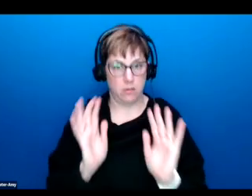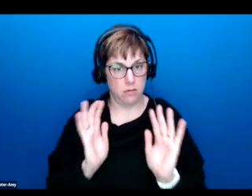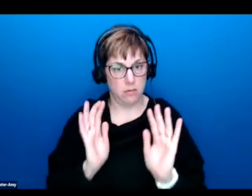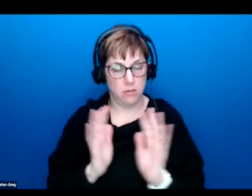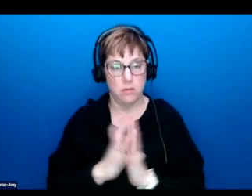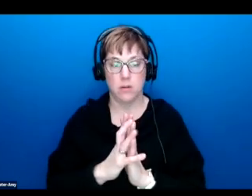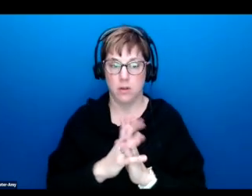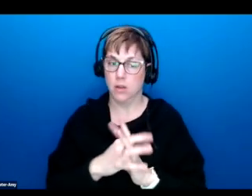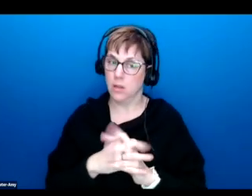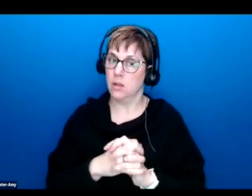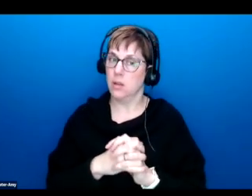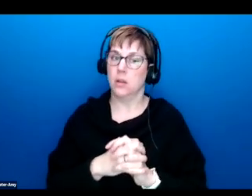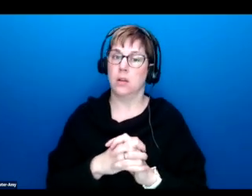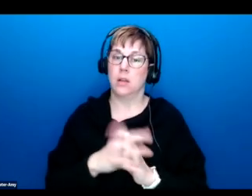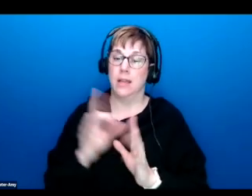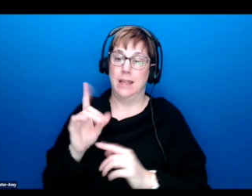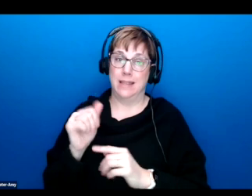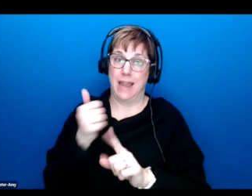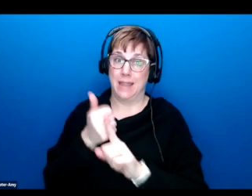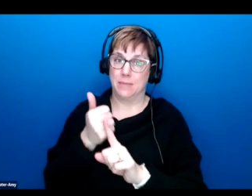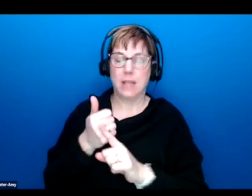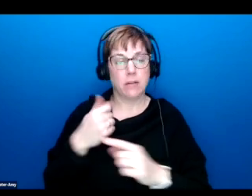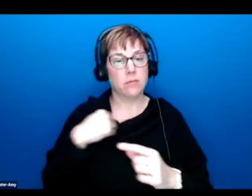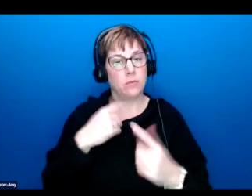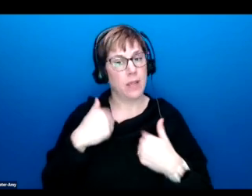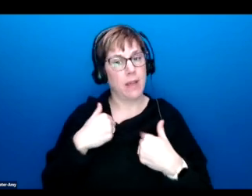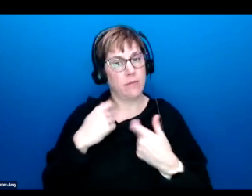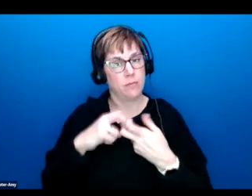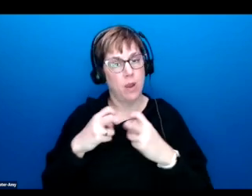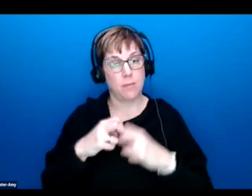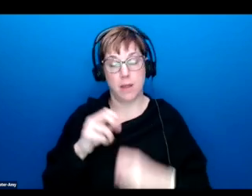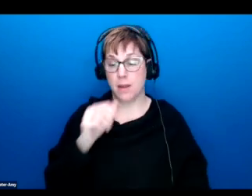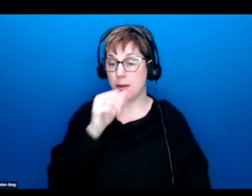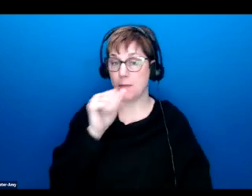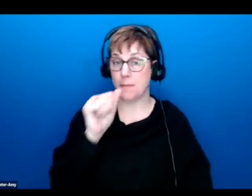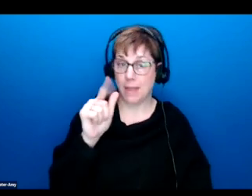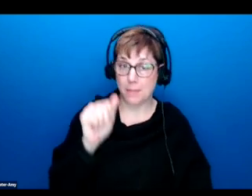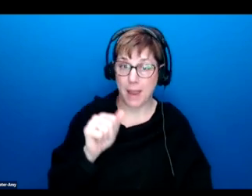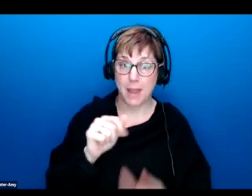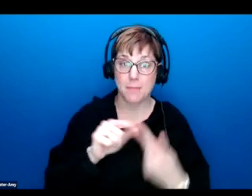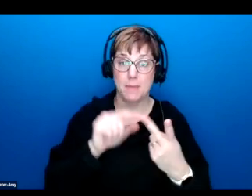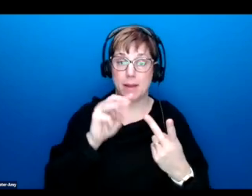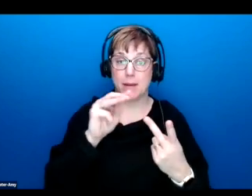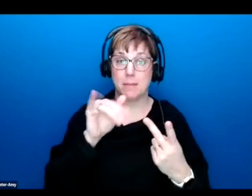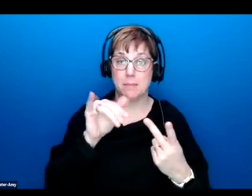the problems with the data, States like Alabama and Mississippi here are excluded